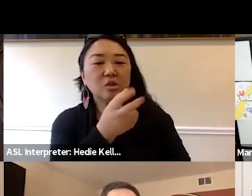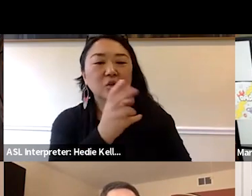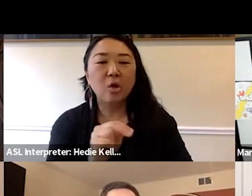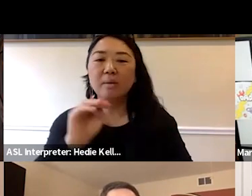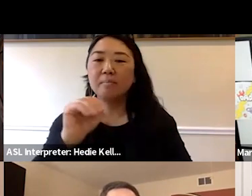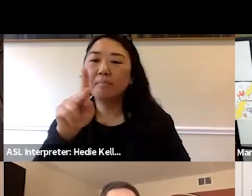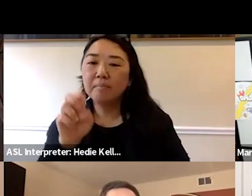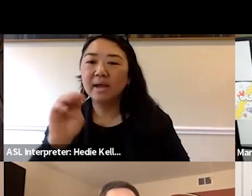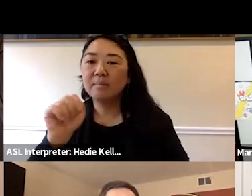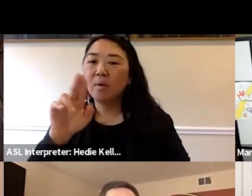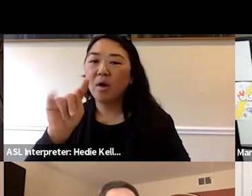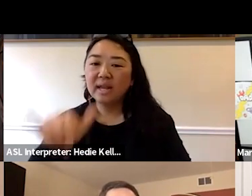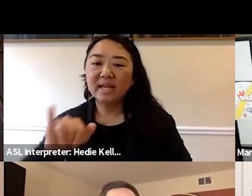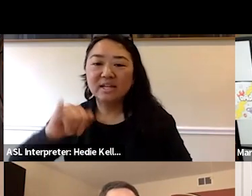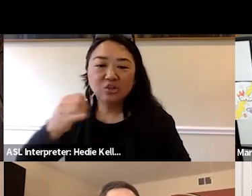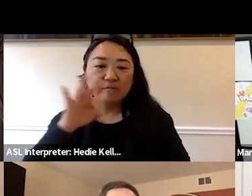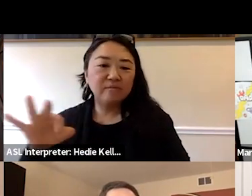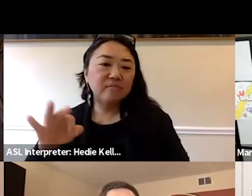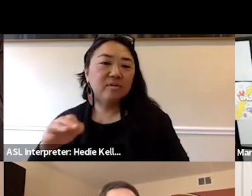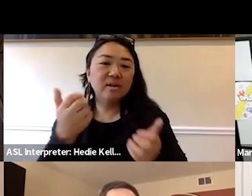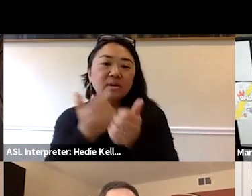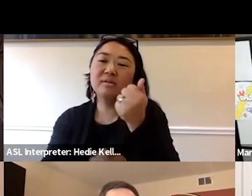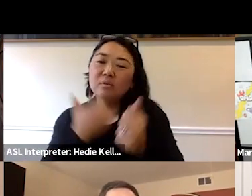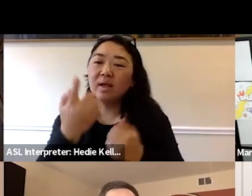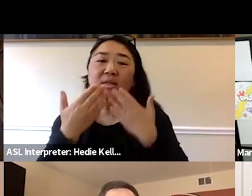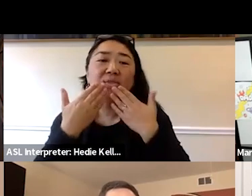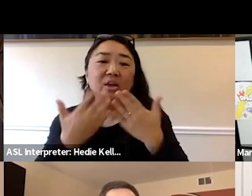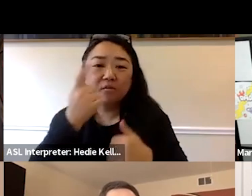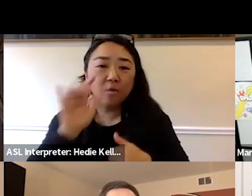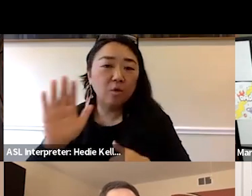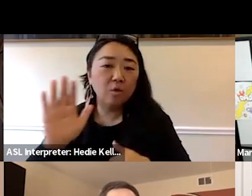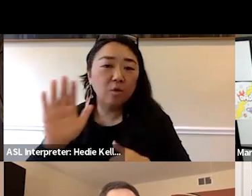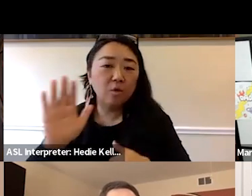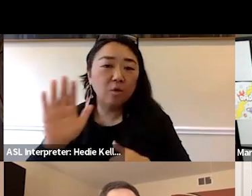Thank you so much, really, for your thoughtful and helpful content.